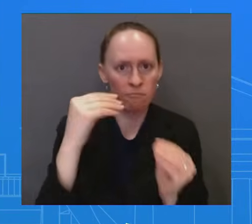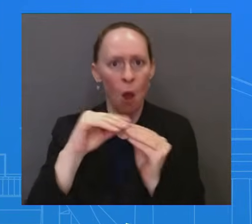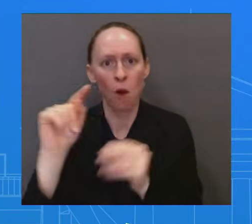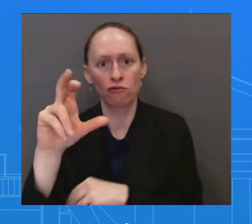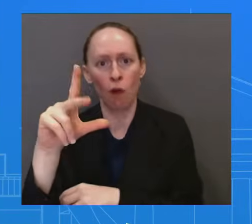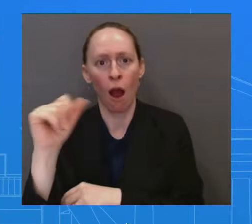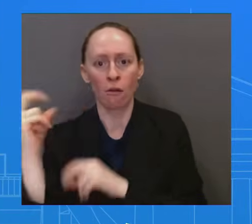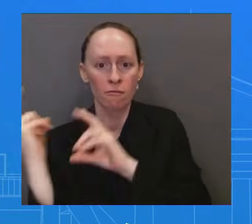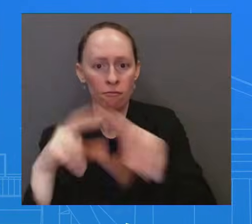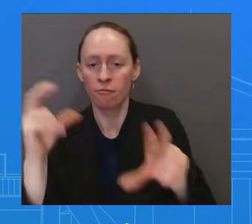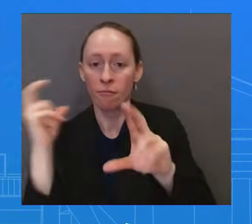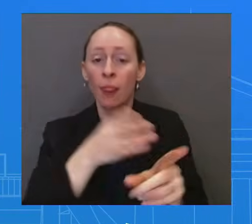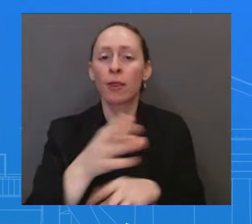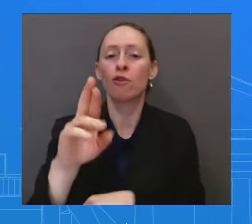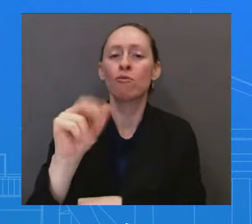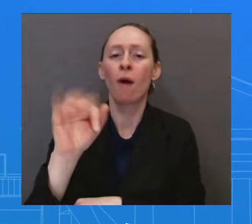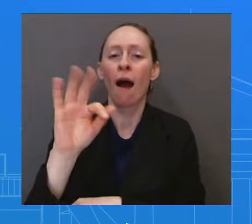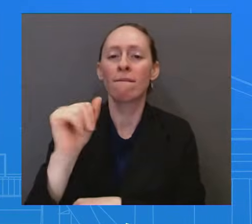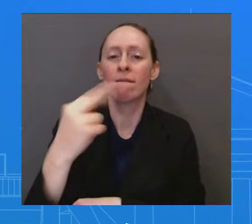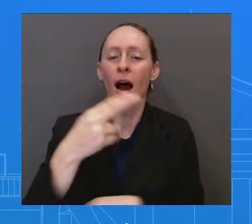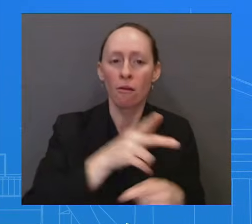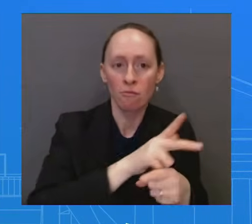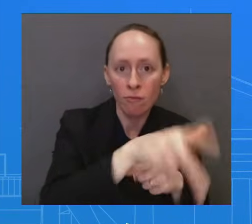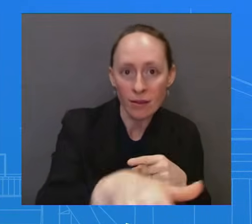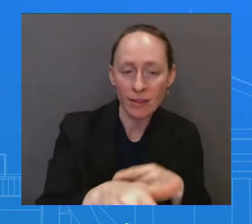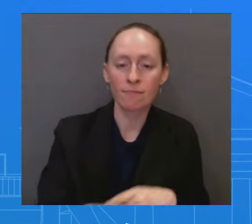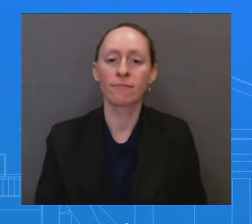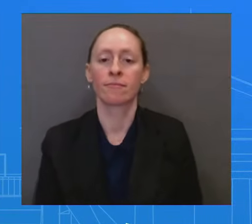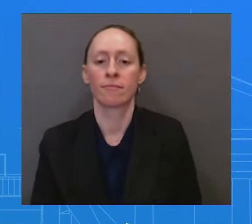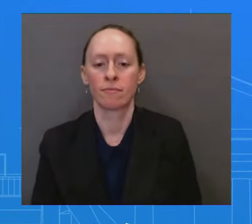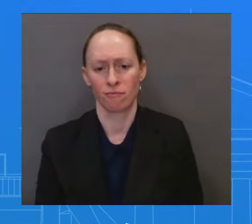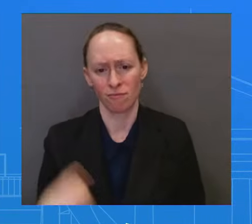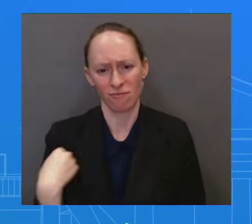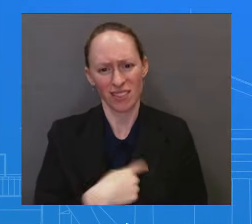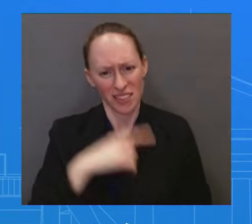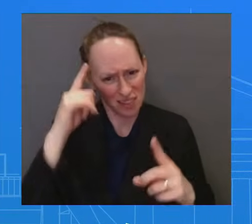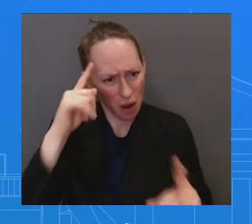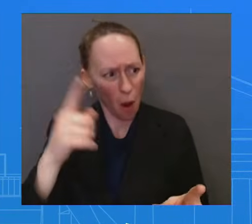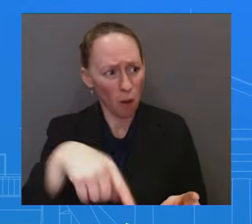who actually need it inside Gaza. That's it. Ms. Jean-Pierre: Go ahead, Zeke. The Press: Thanks, John. The United Nations